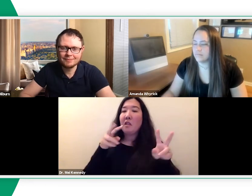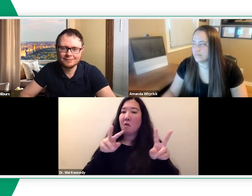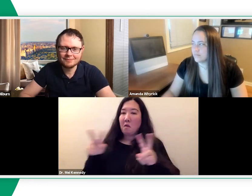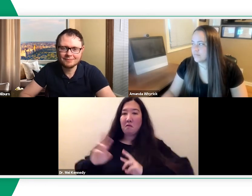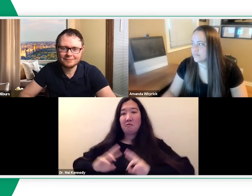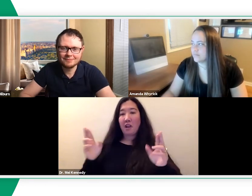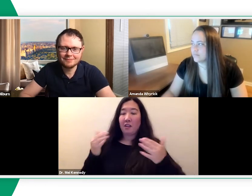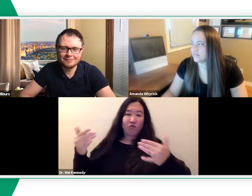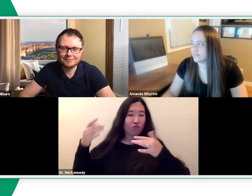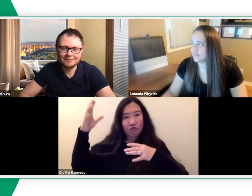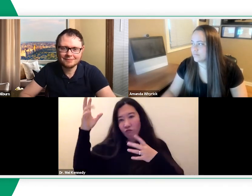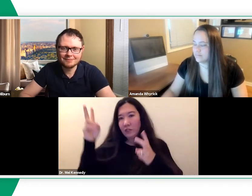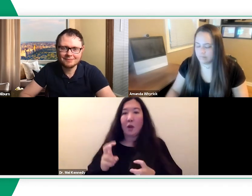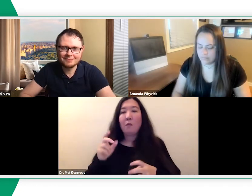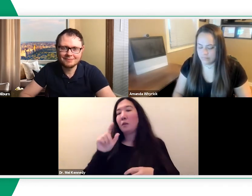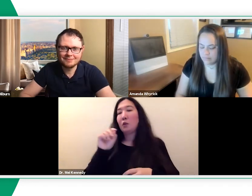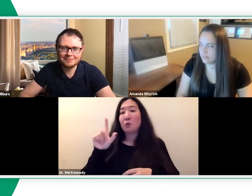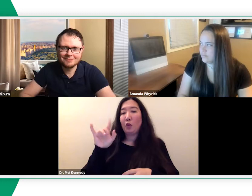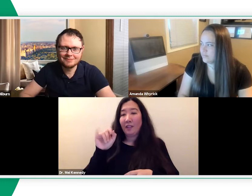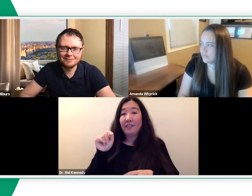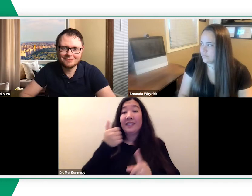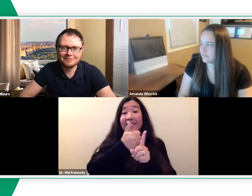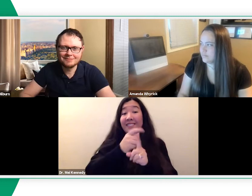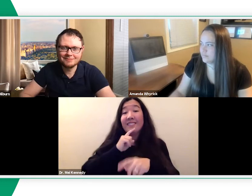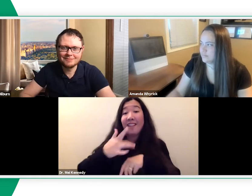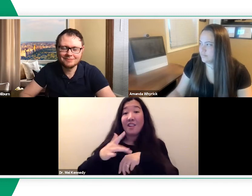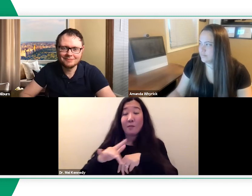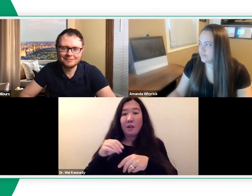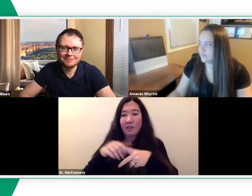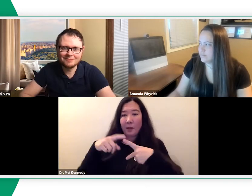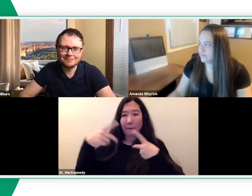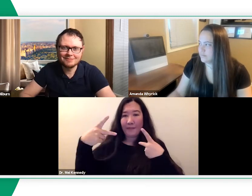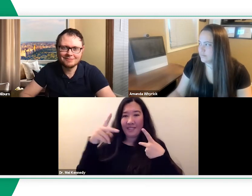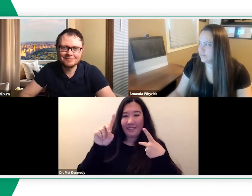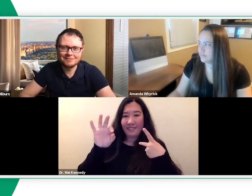which buttons to click. Once you see that, if you feel ready to download the toolkit,